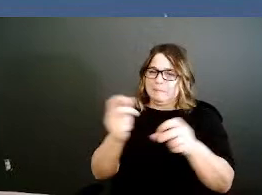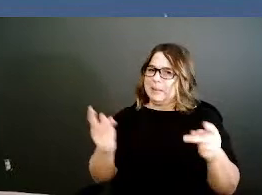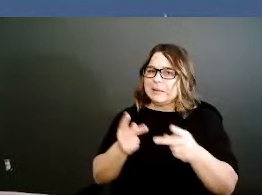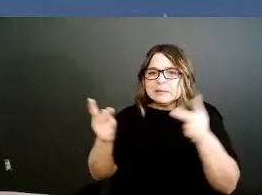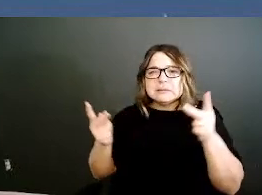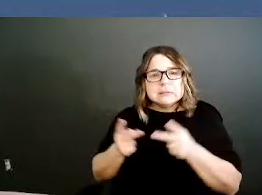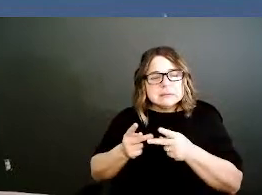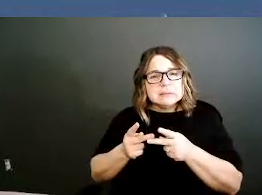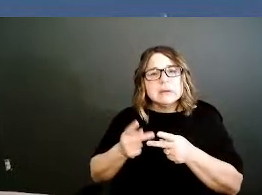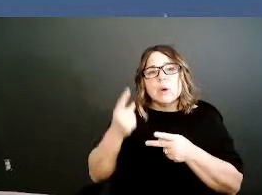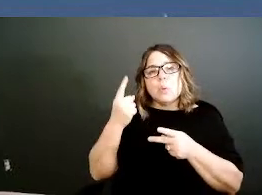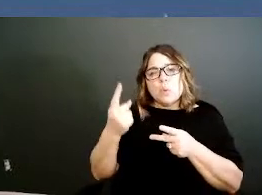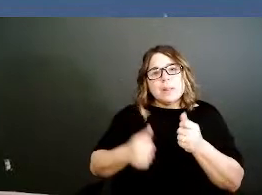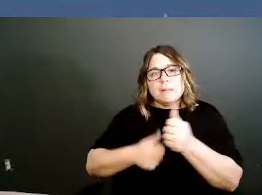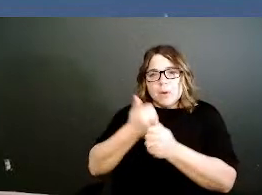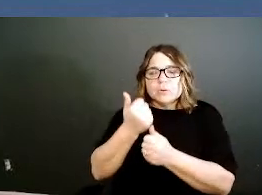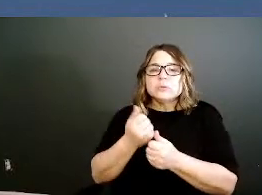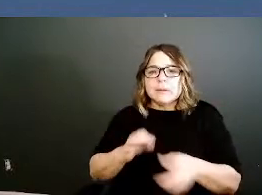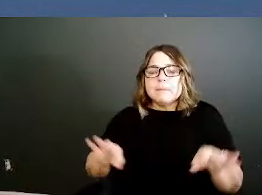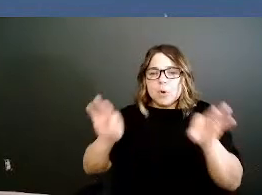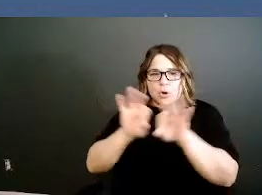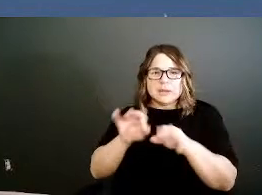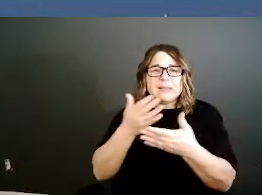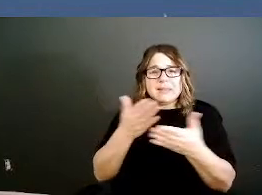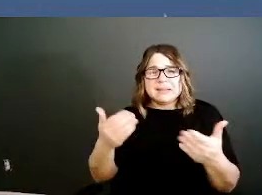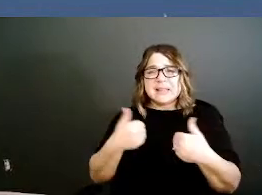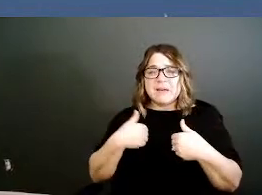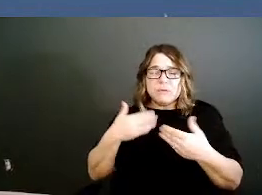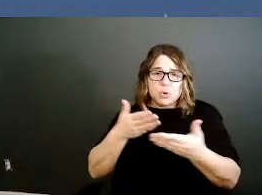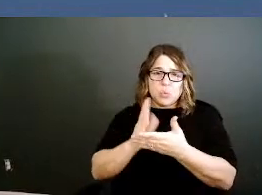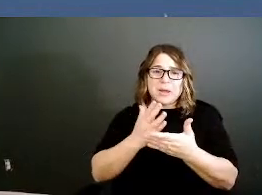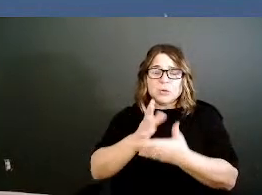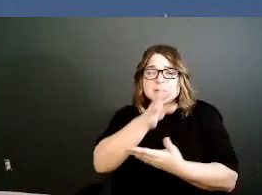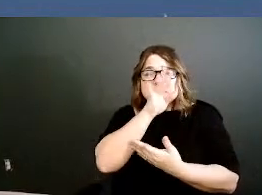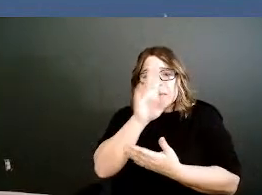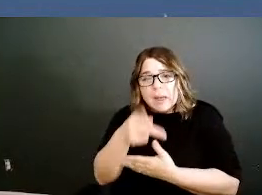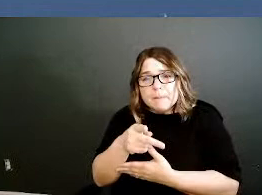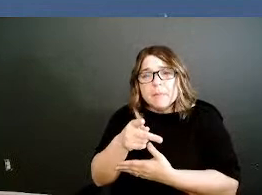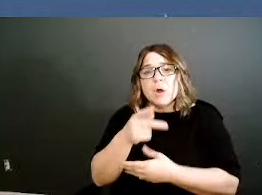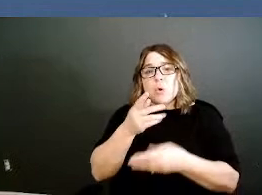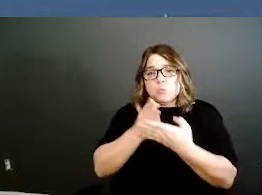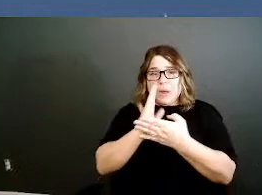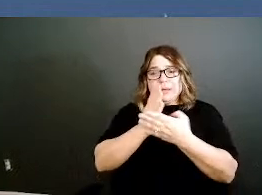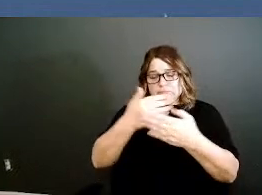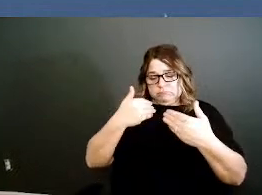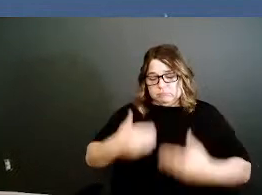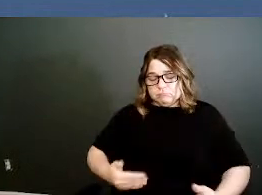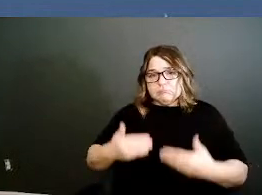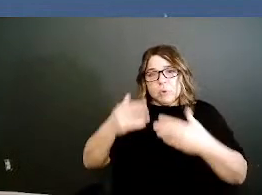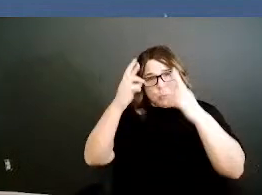I'M NOW EDUCATING OTHERS IN OUR COMMUNITY ABOUT OUR RIGHTS SO PEOPLE DON'T HAVE THE FACE THE SAME TYPES OF VIOLATIONS THAT I HAD TO FACE.